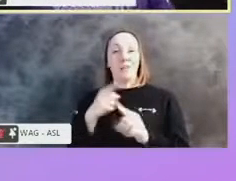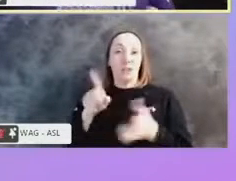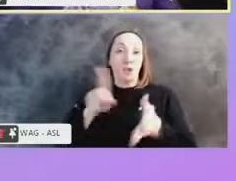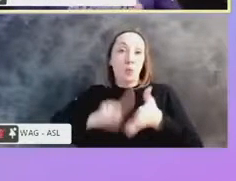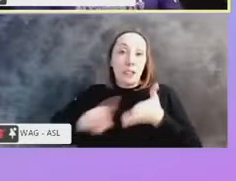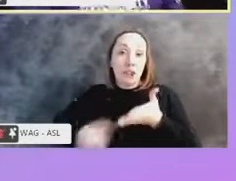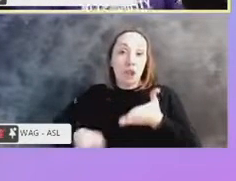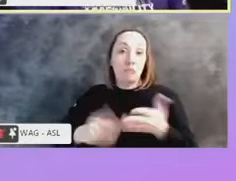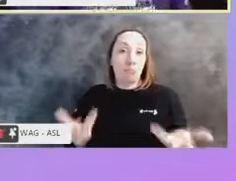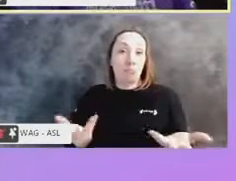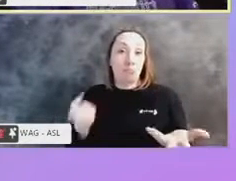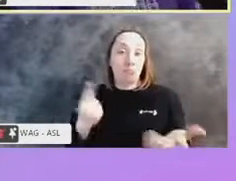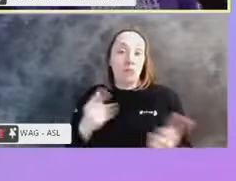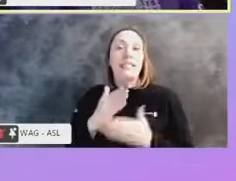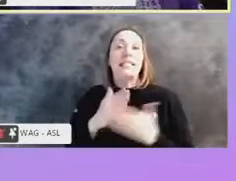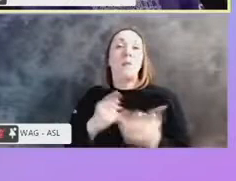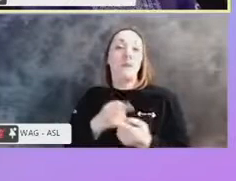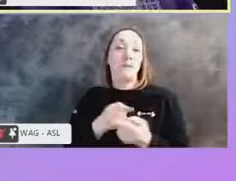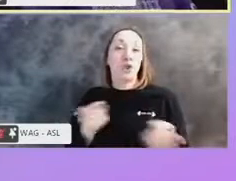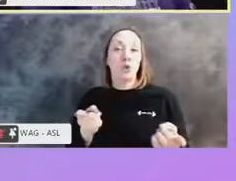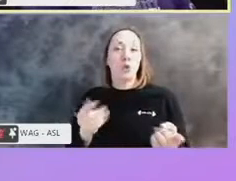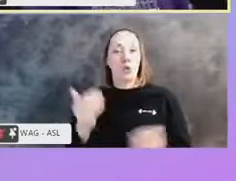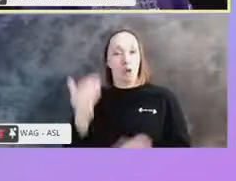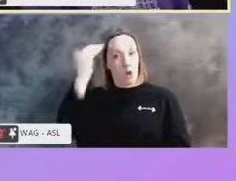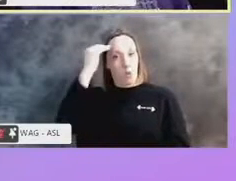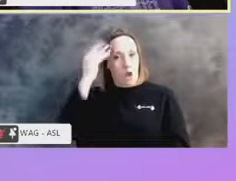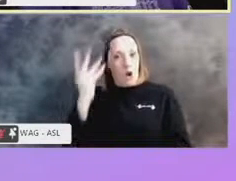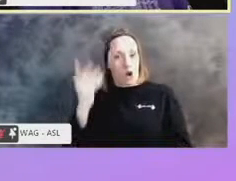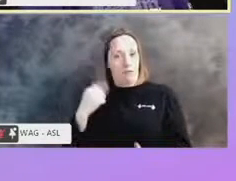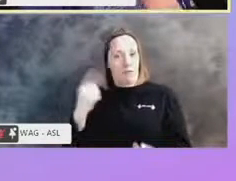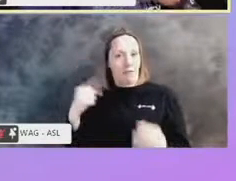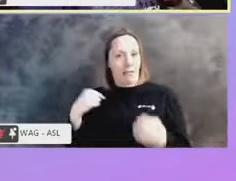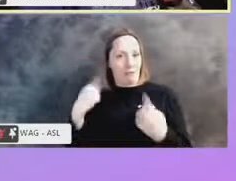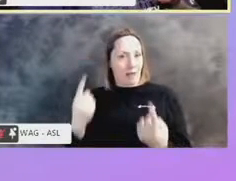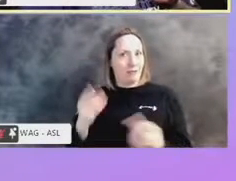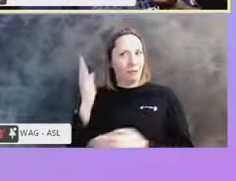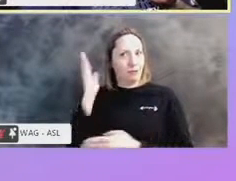As I'm wrapping things up, I've been talking about this